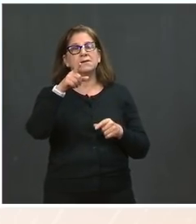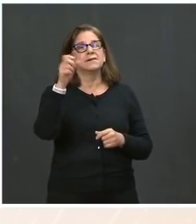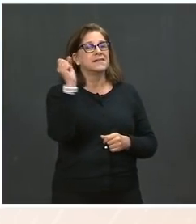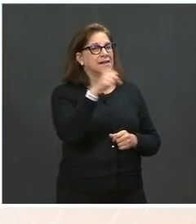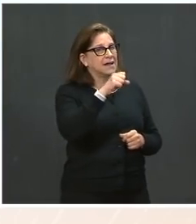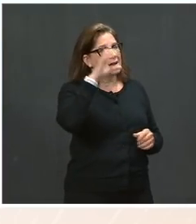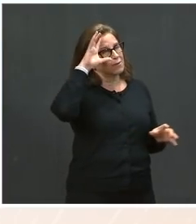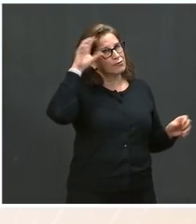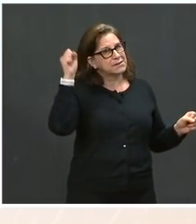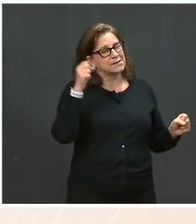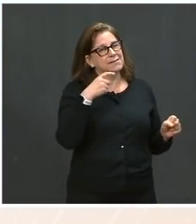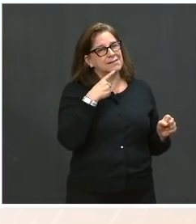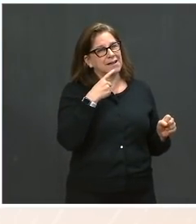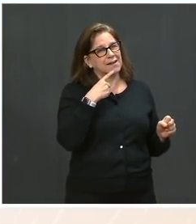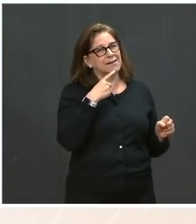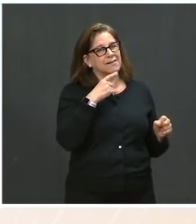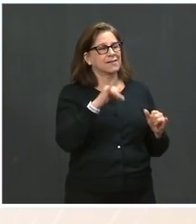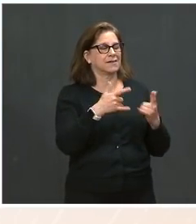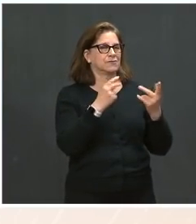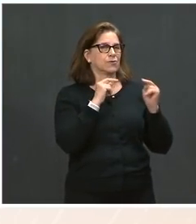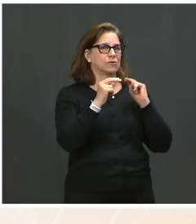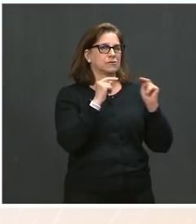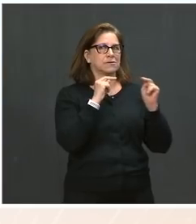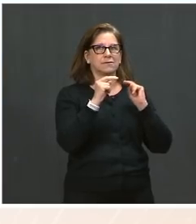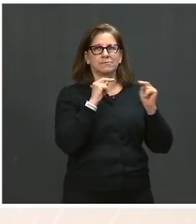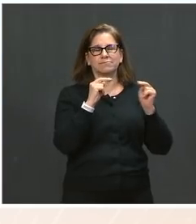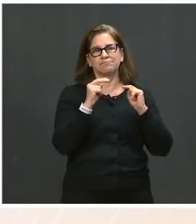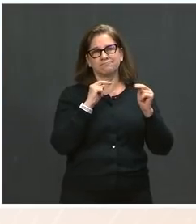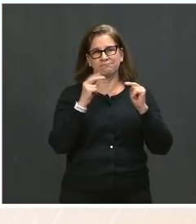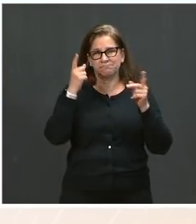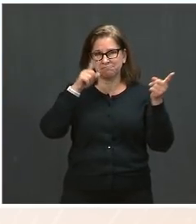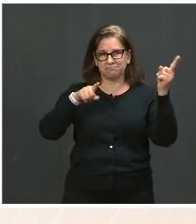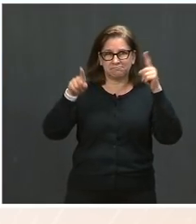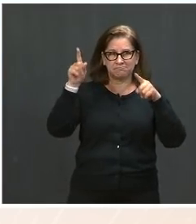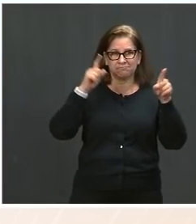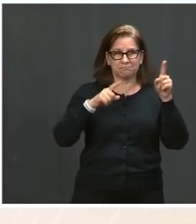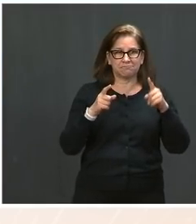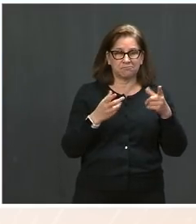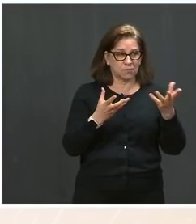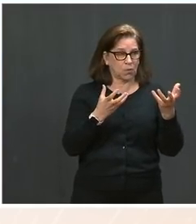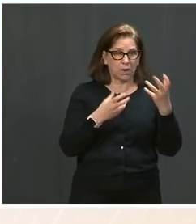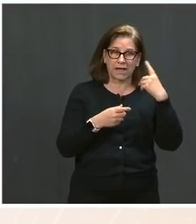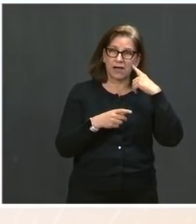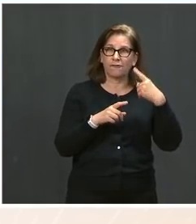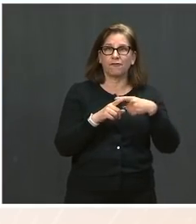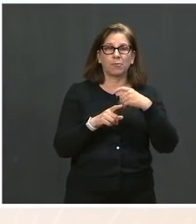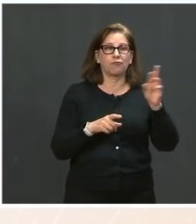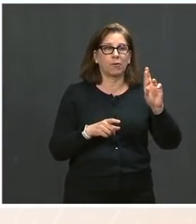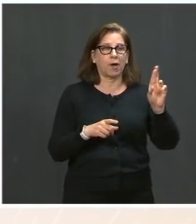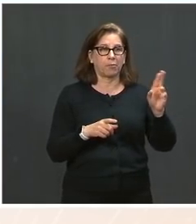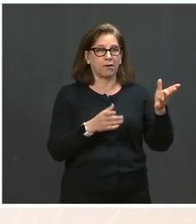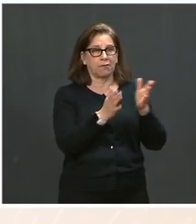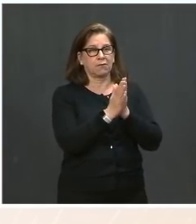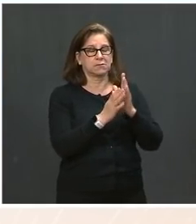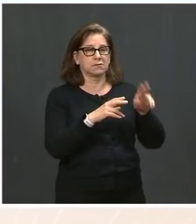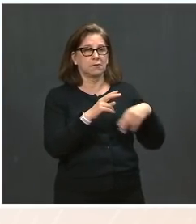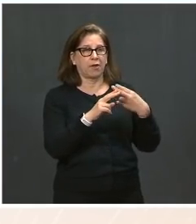about what would be acceptable to get this across the line. So there is room for negotiation, but his point is that it has to be paid for.